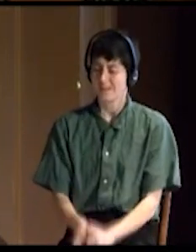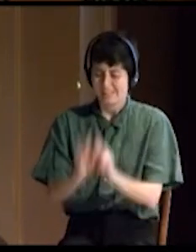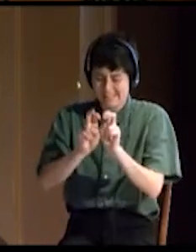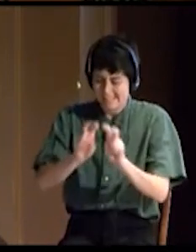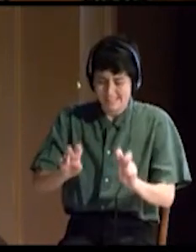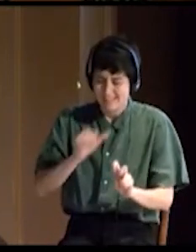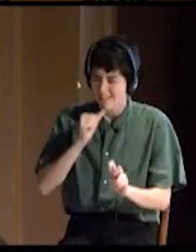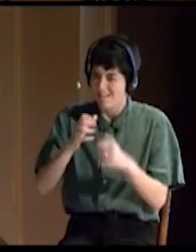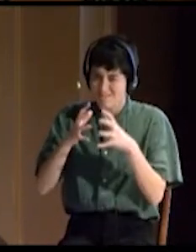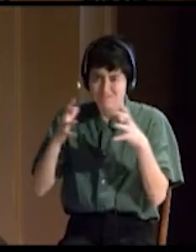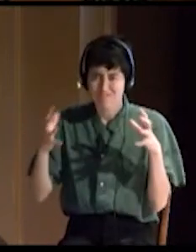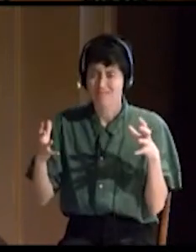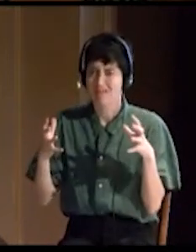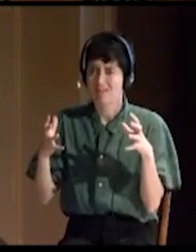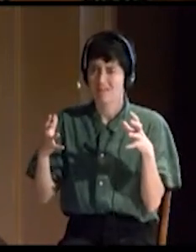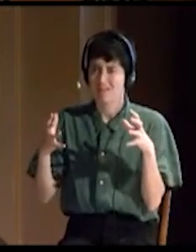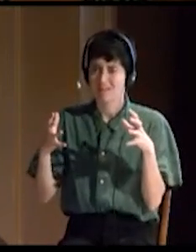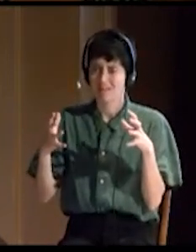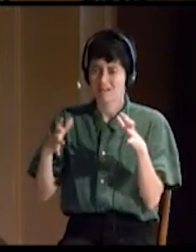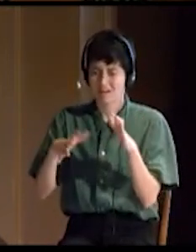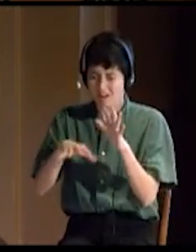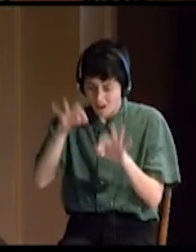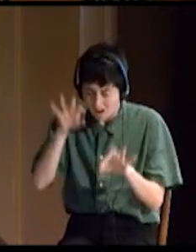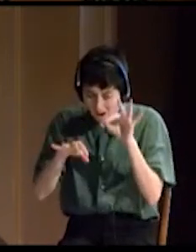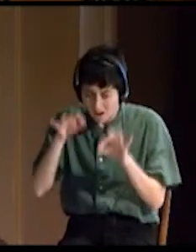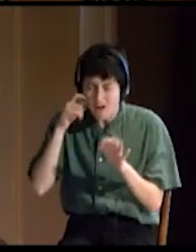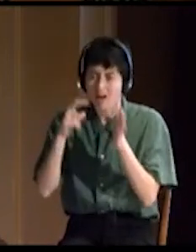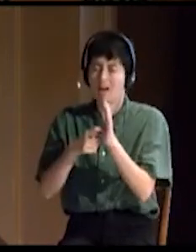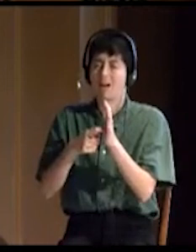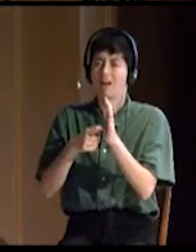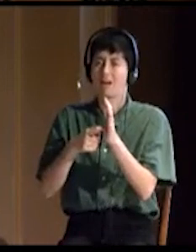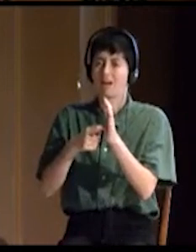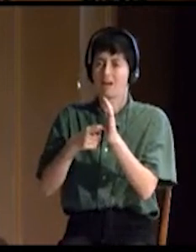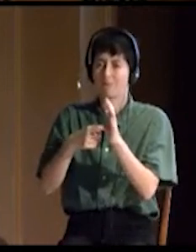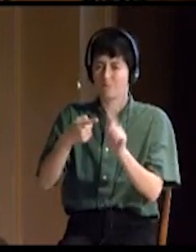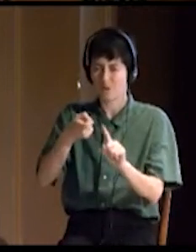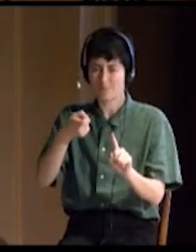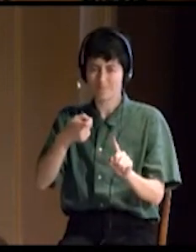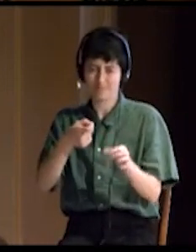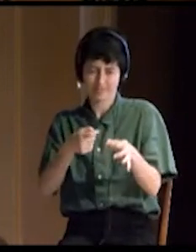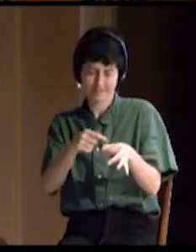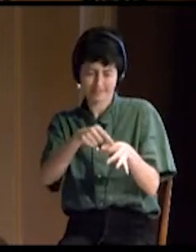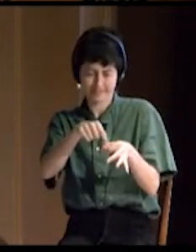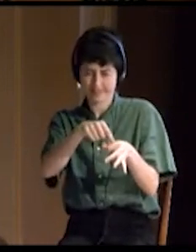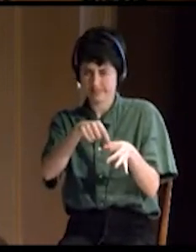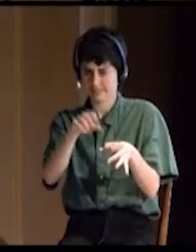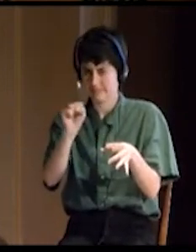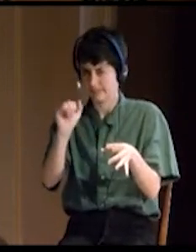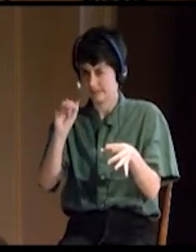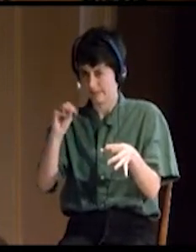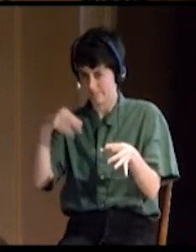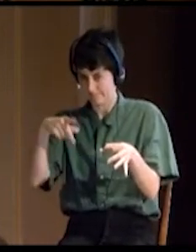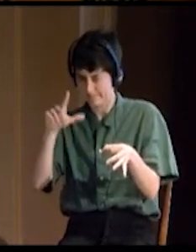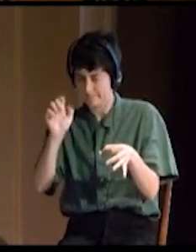that do work with genomes know how much this analysis highly depend on the quality of the data